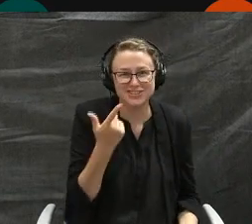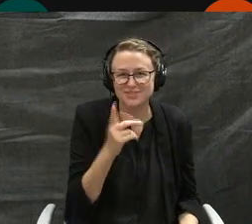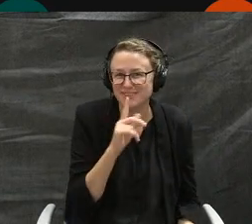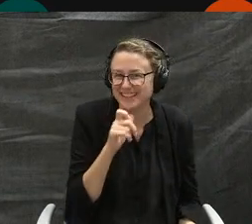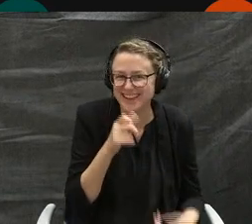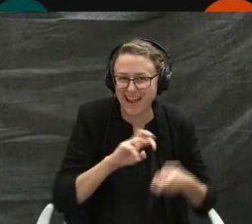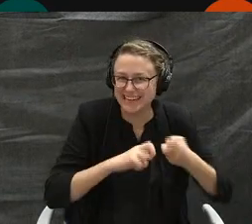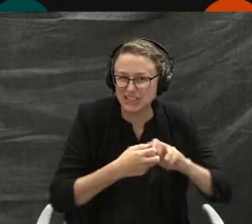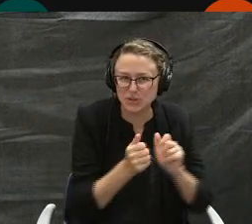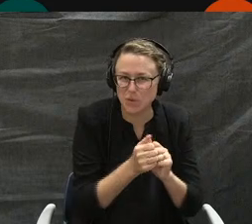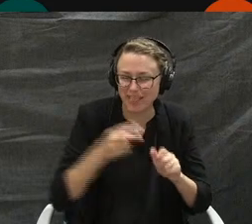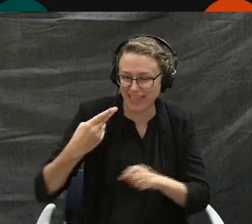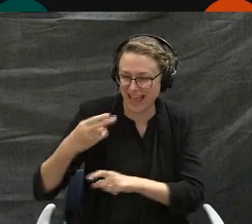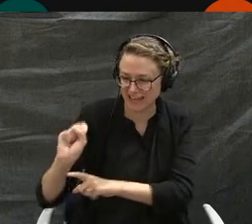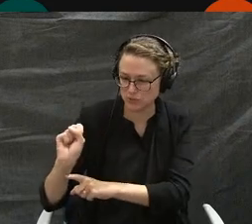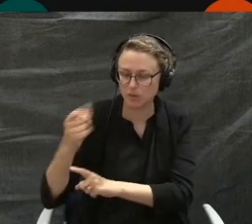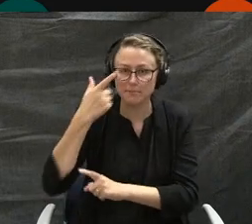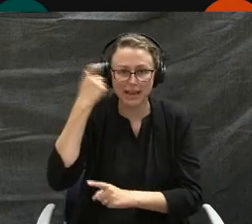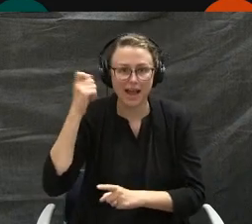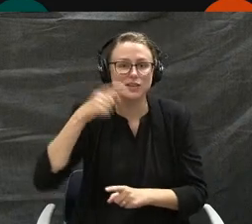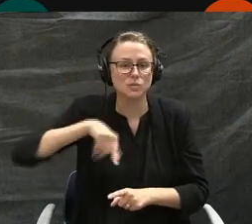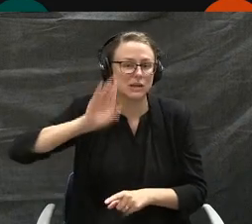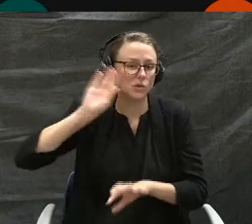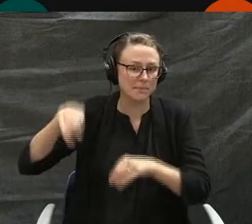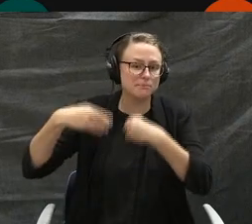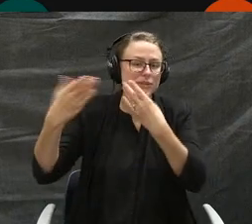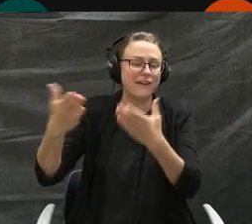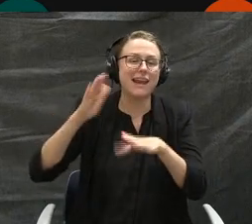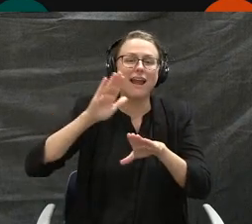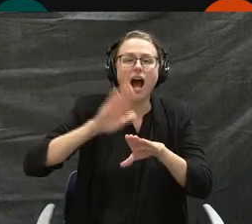an issue with the high school 'cause we would be providing